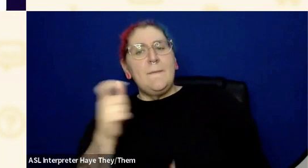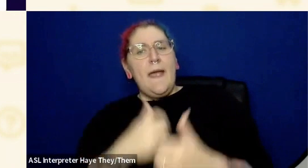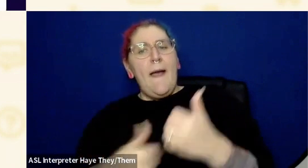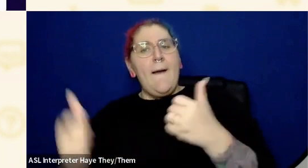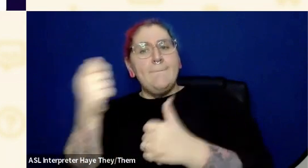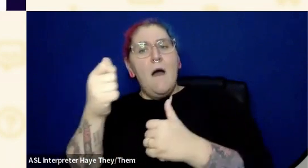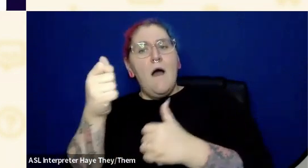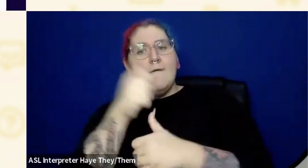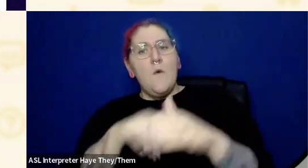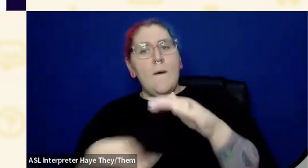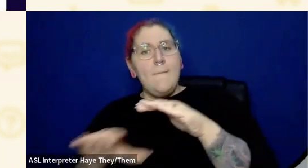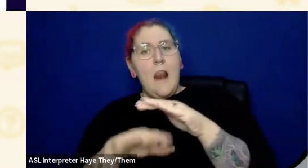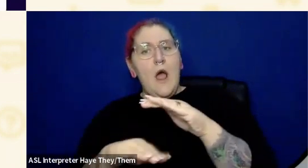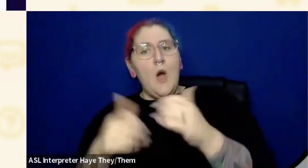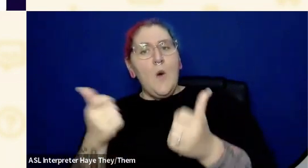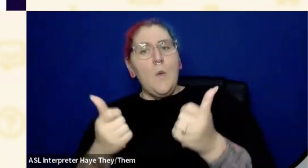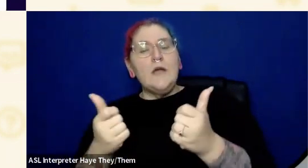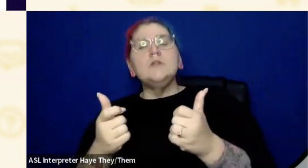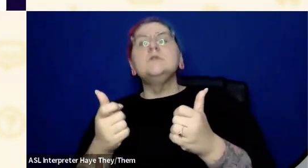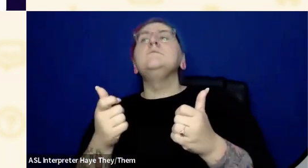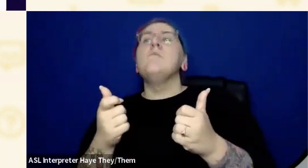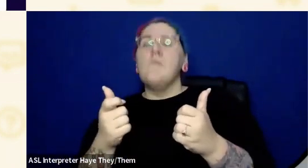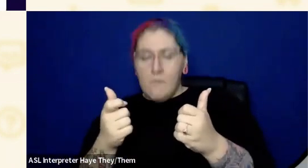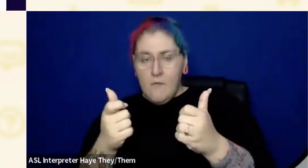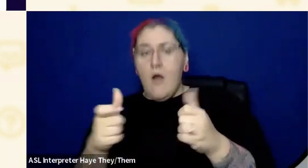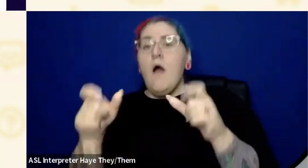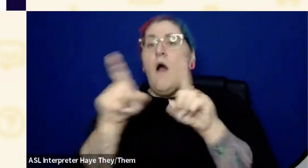And there's also, if we go to the form settings page,